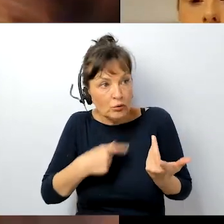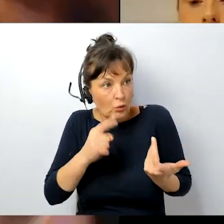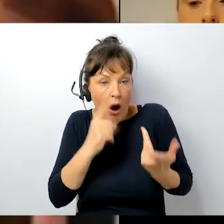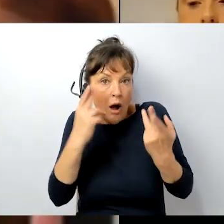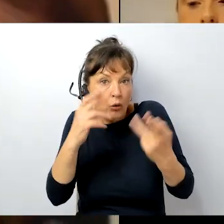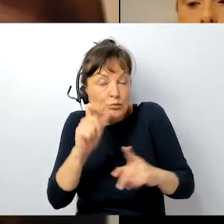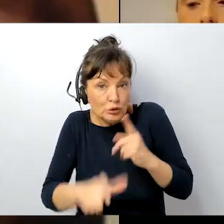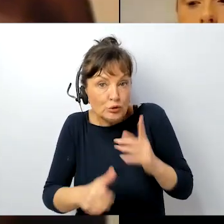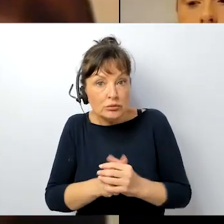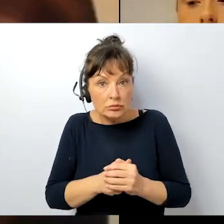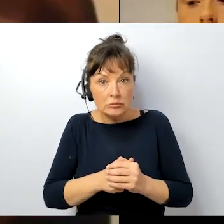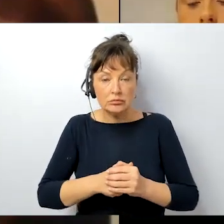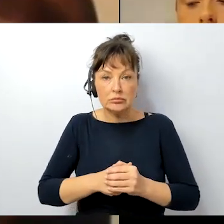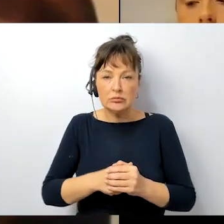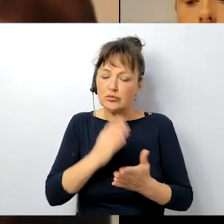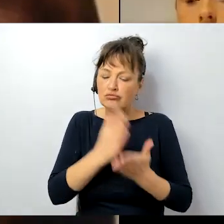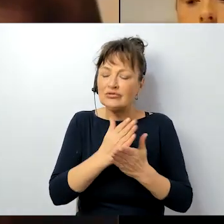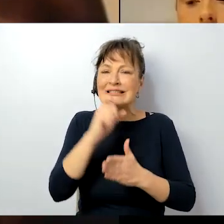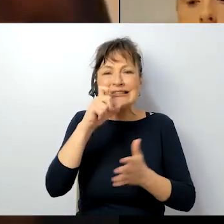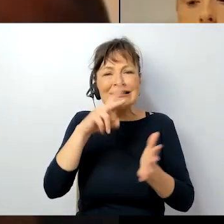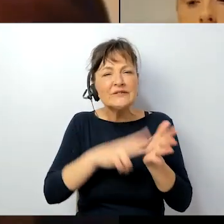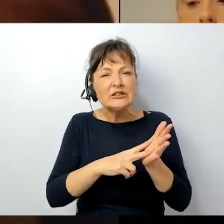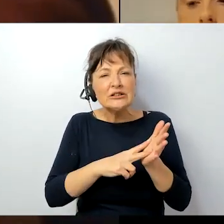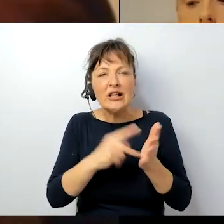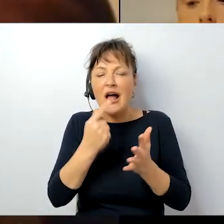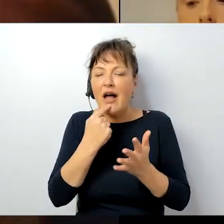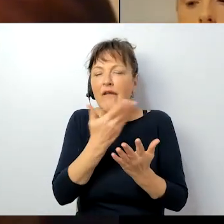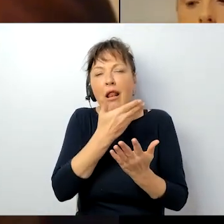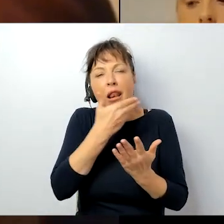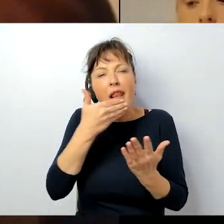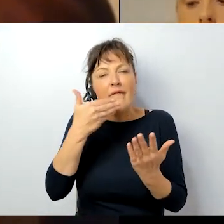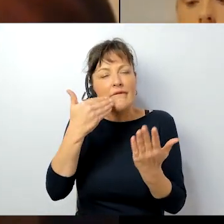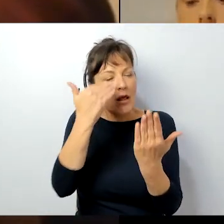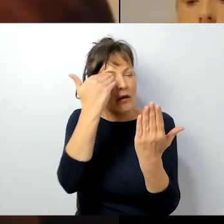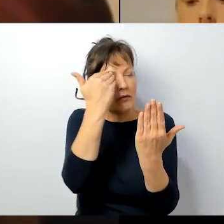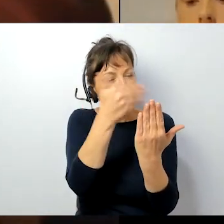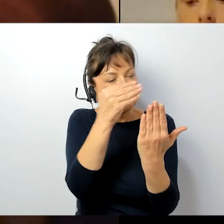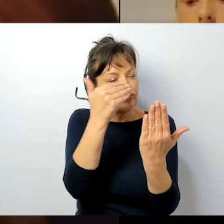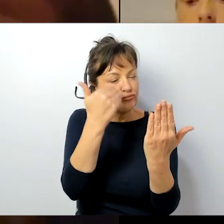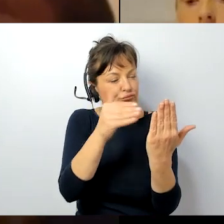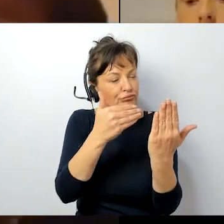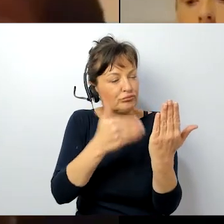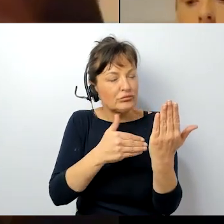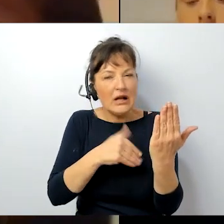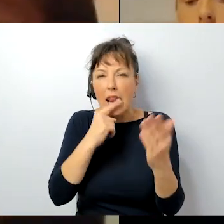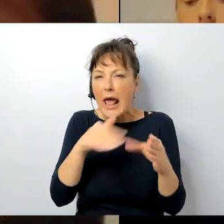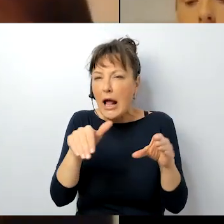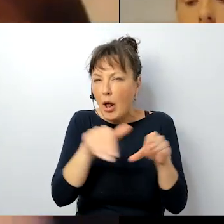this is your opportunity to tell the employer about you. So a CV is a really good way to do